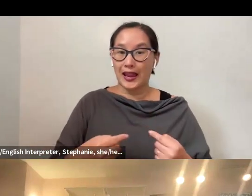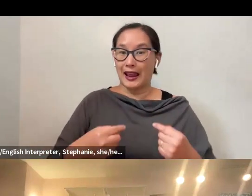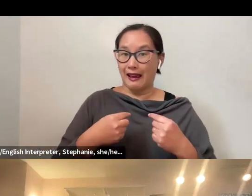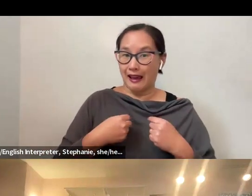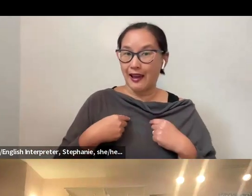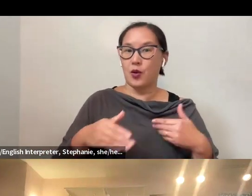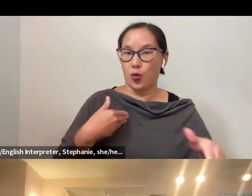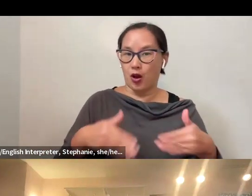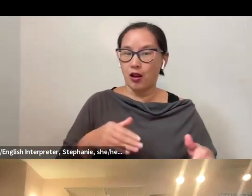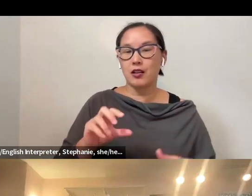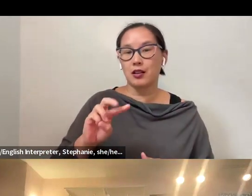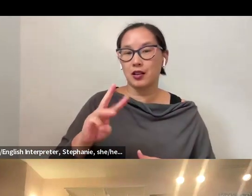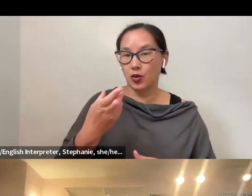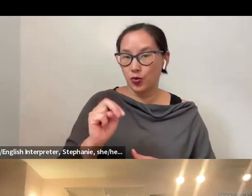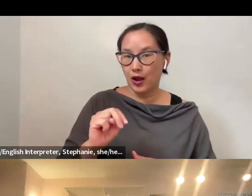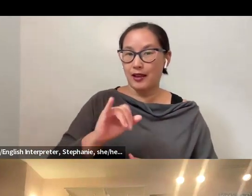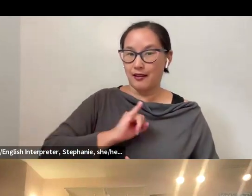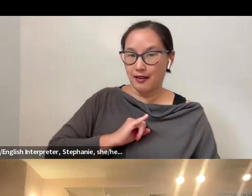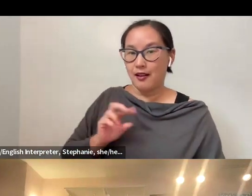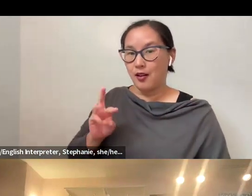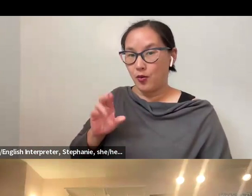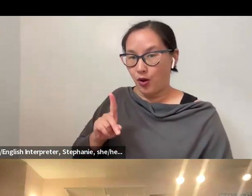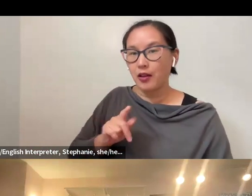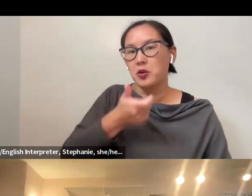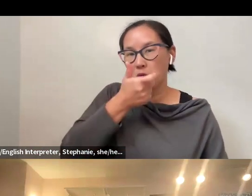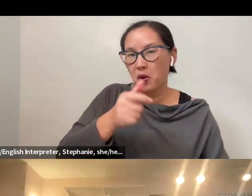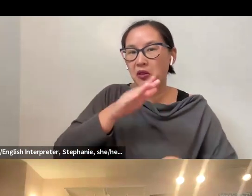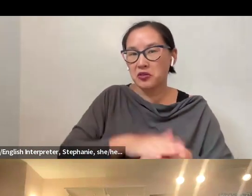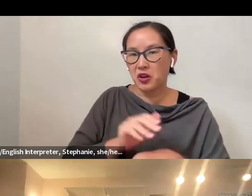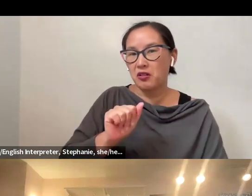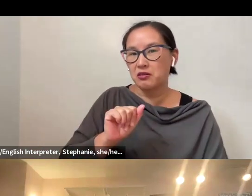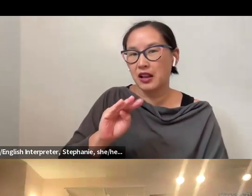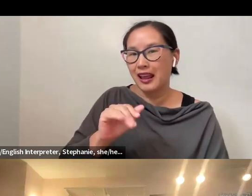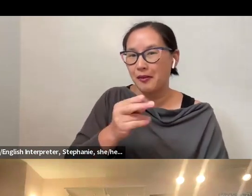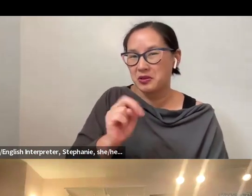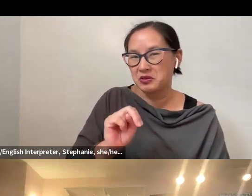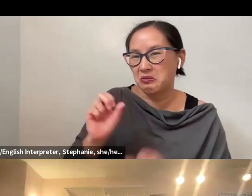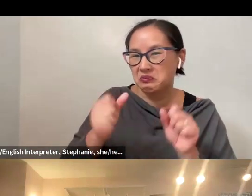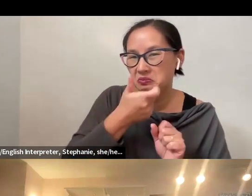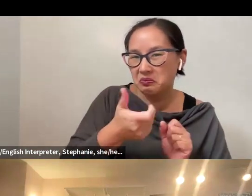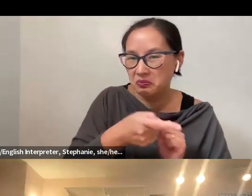So now you have some cool weekend viewing. I want to get started with a question,